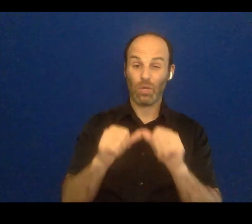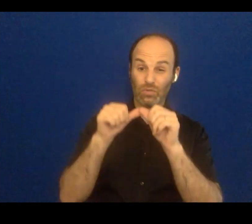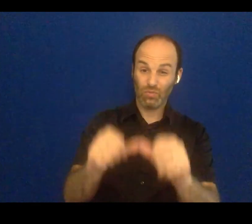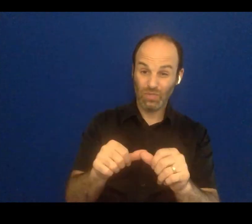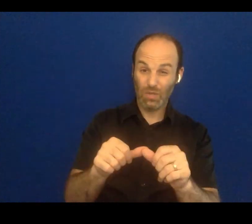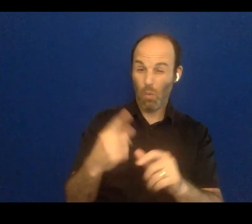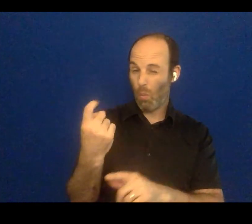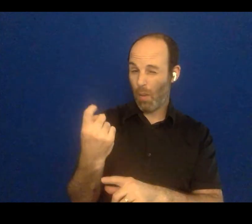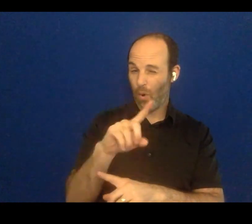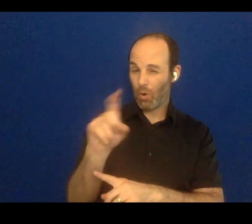PRESENTERS TO TAKE THE LAST